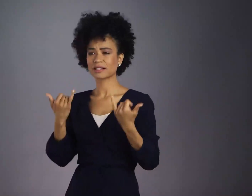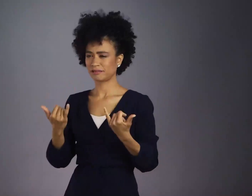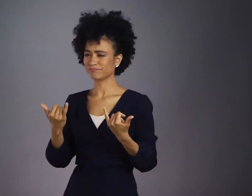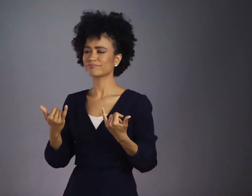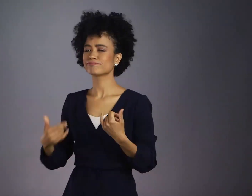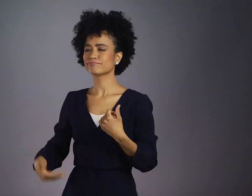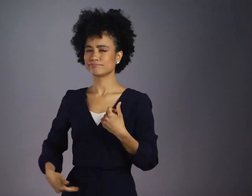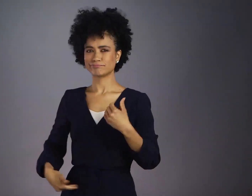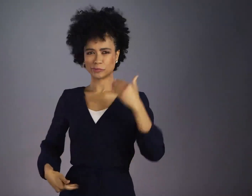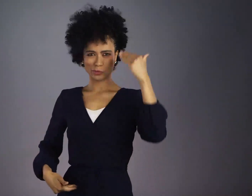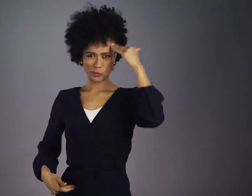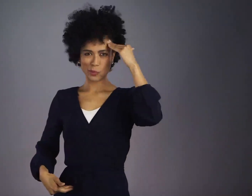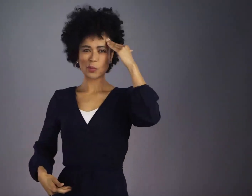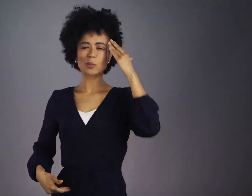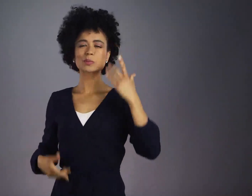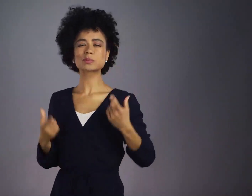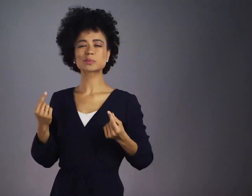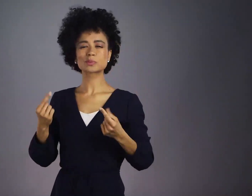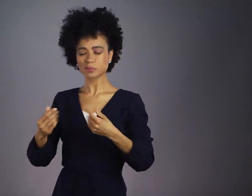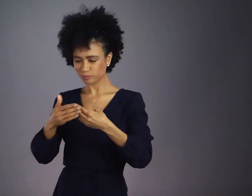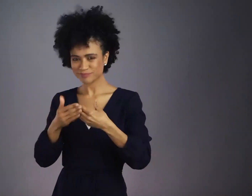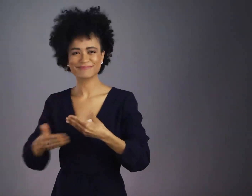which used to bafﬂe us.